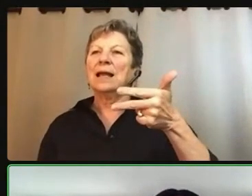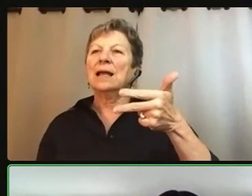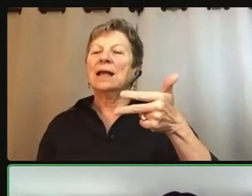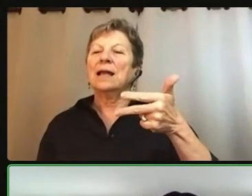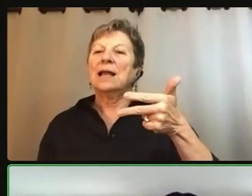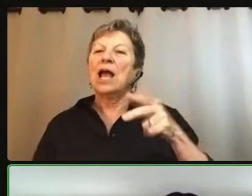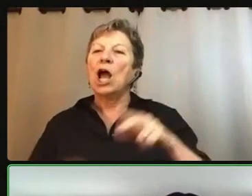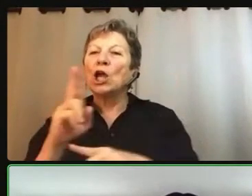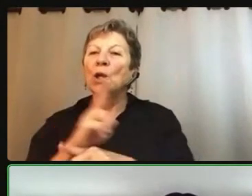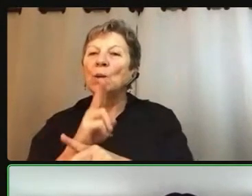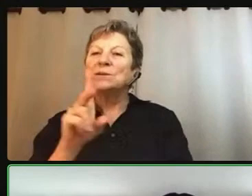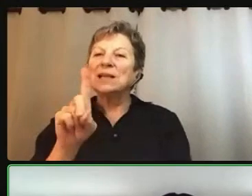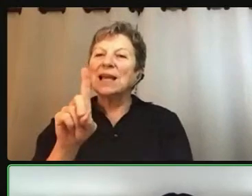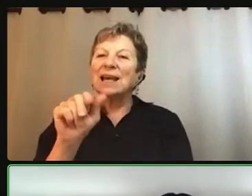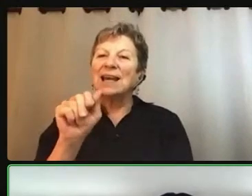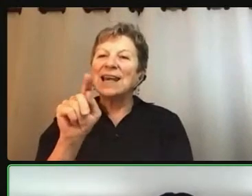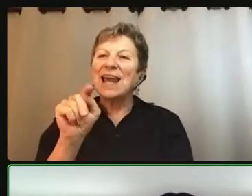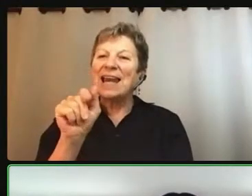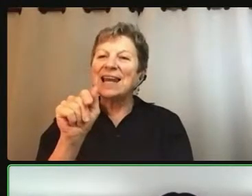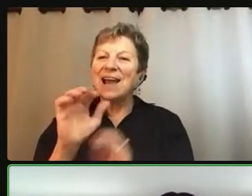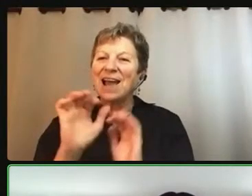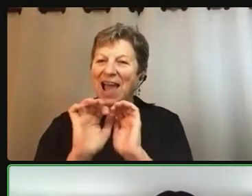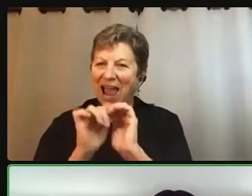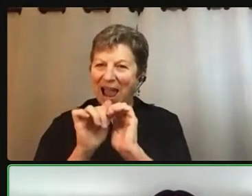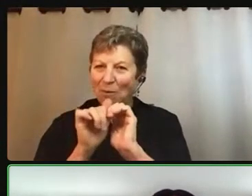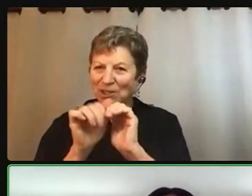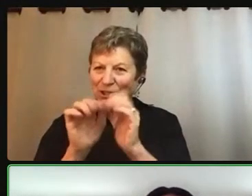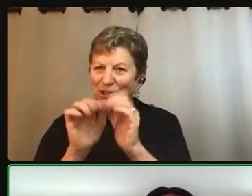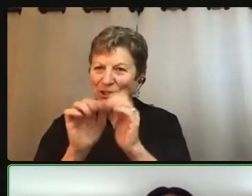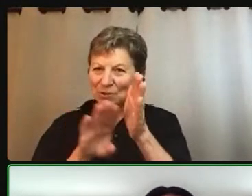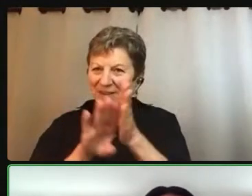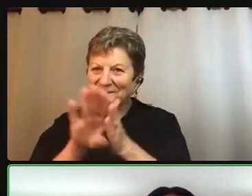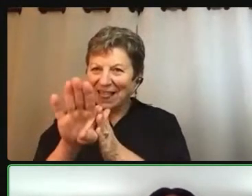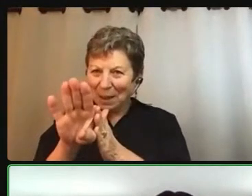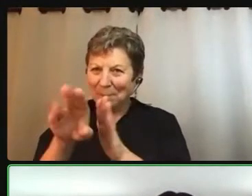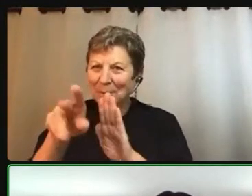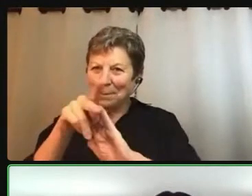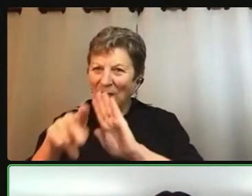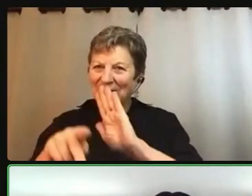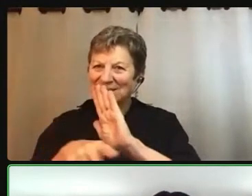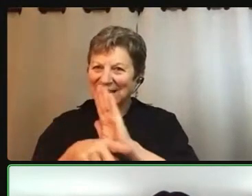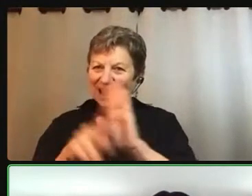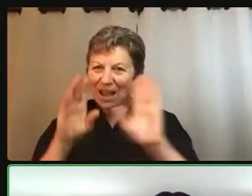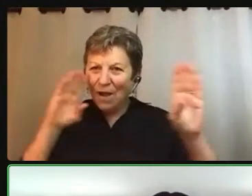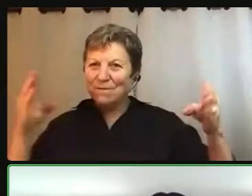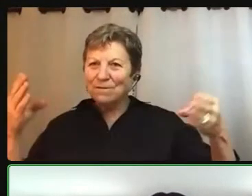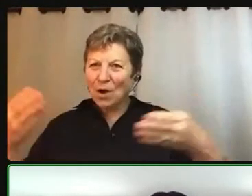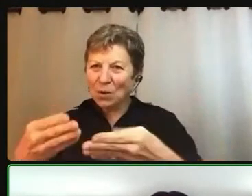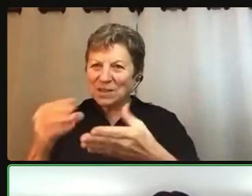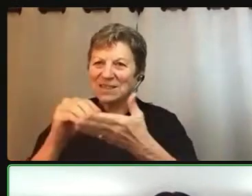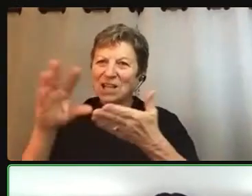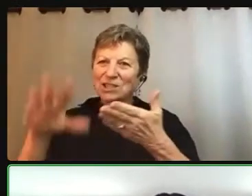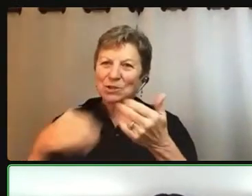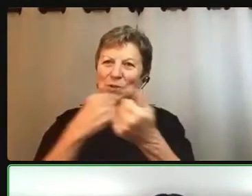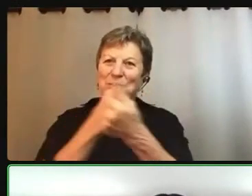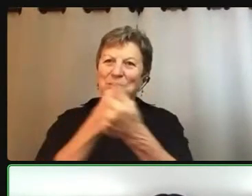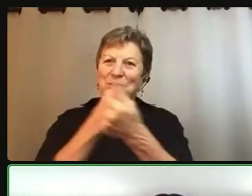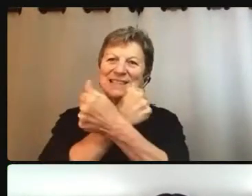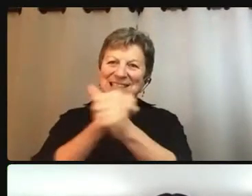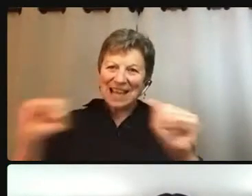THANK YOU SO MUCH. THIRD QUESTION USING AVAILABLE